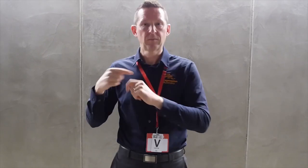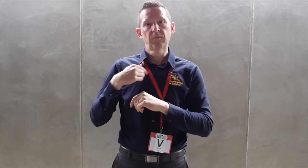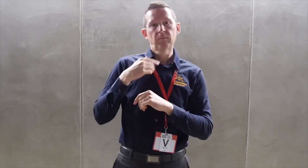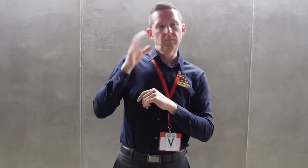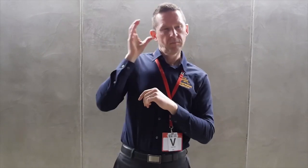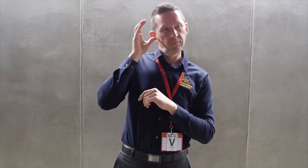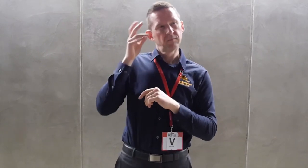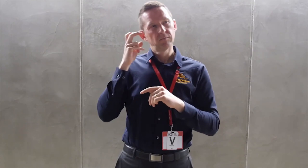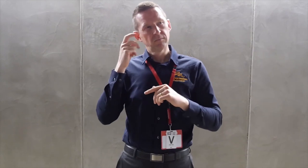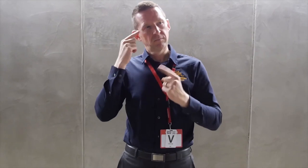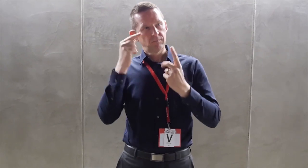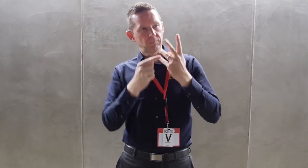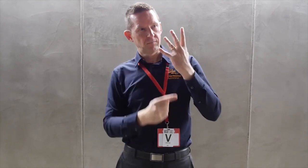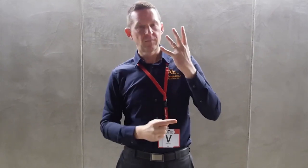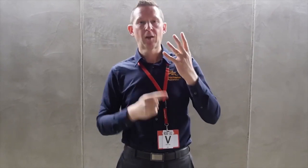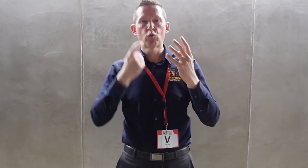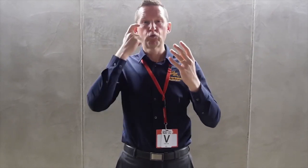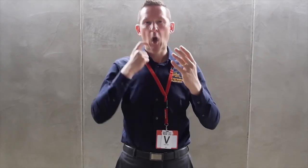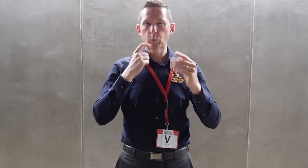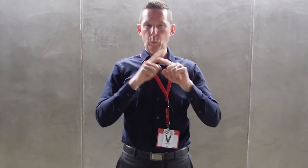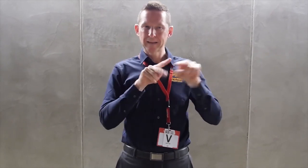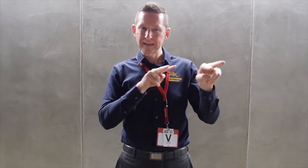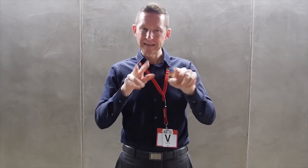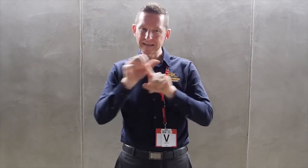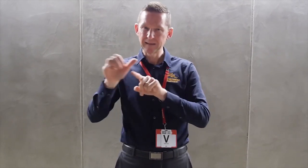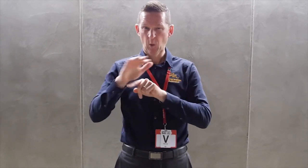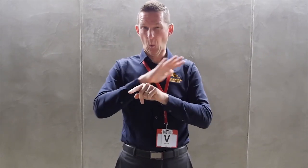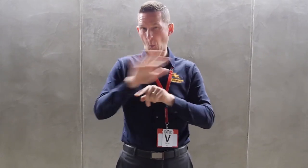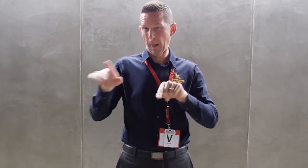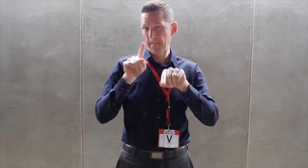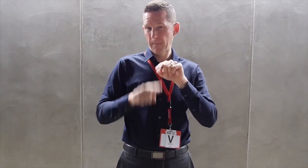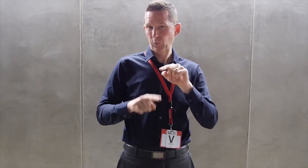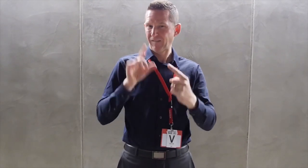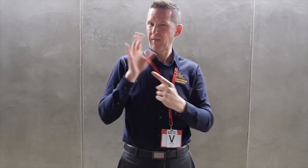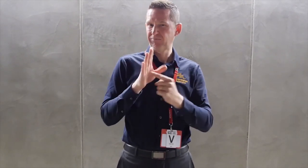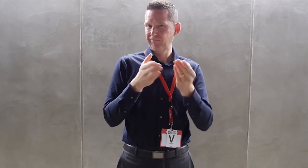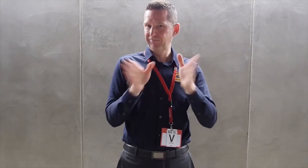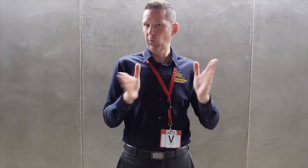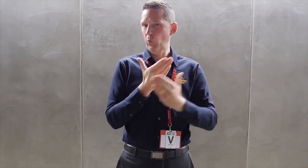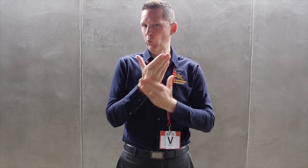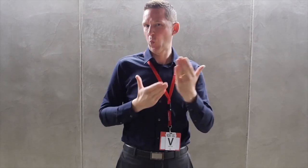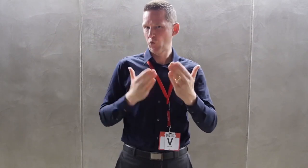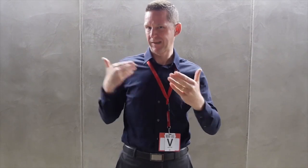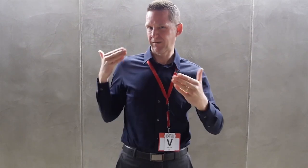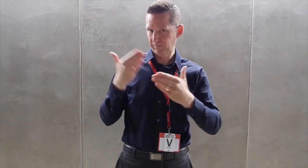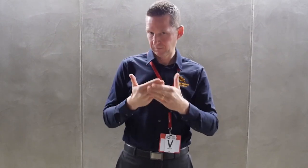and I need to understand all of the current news stories.